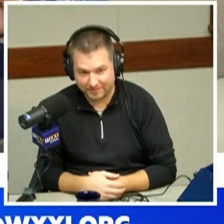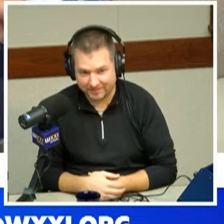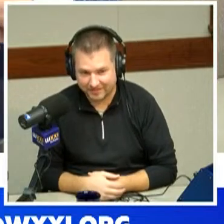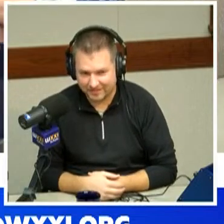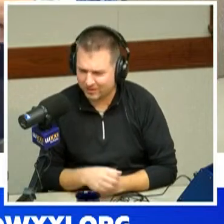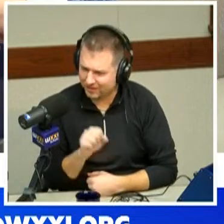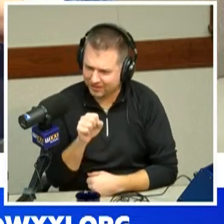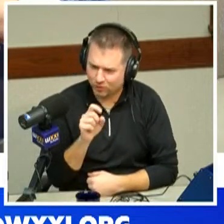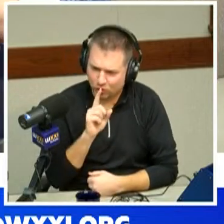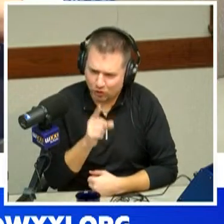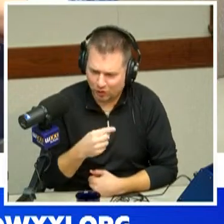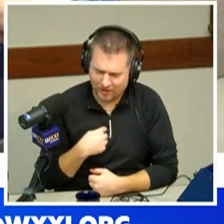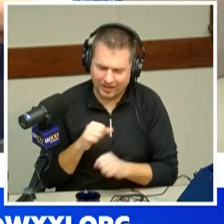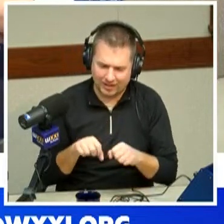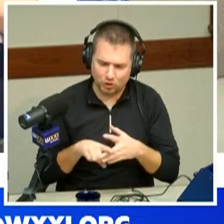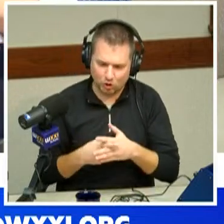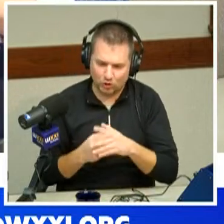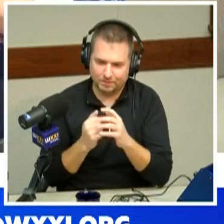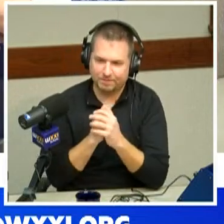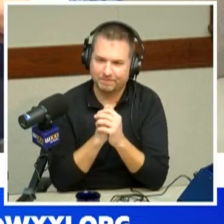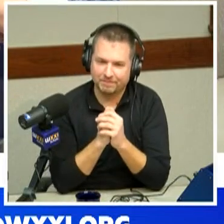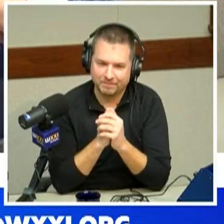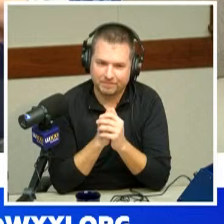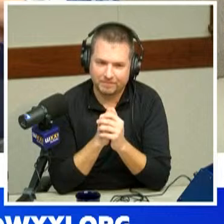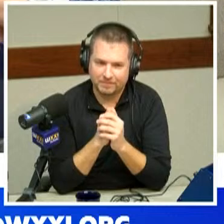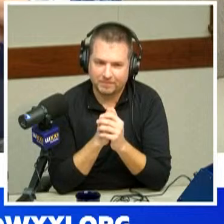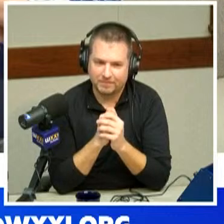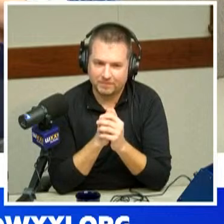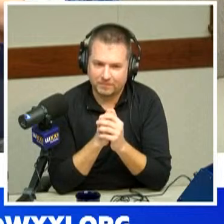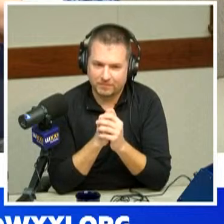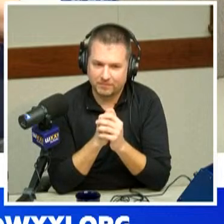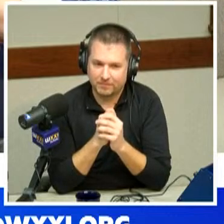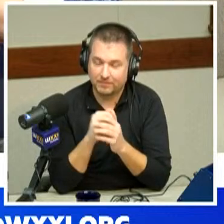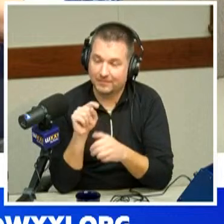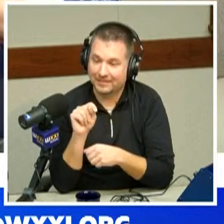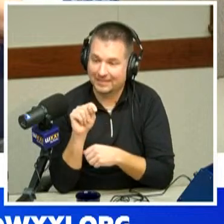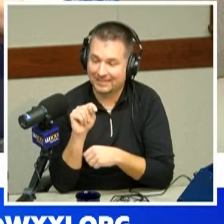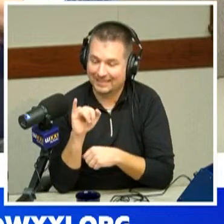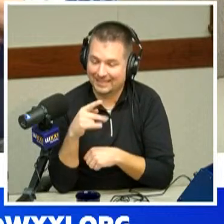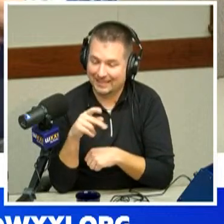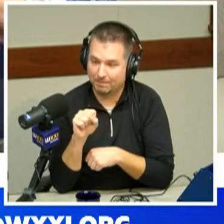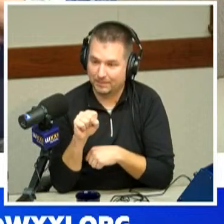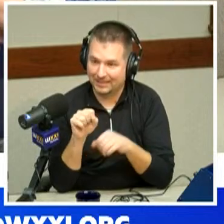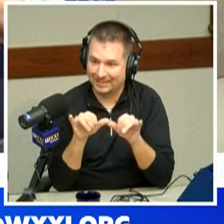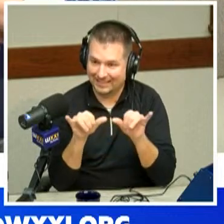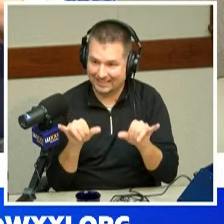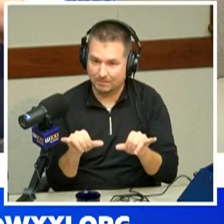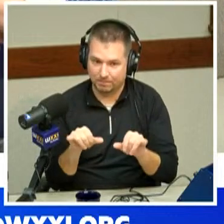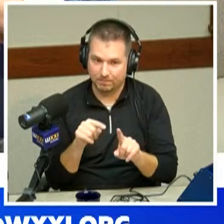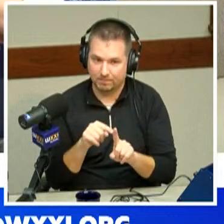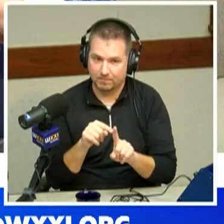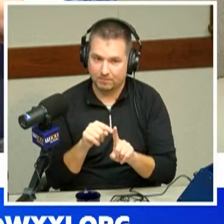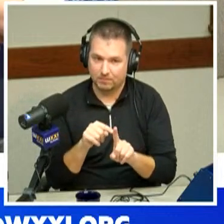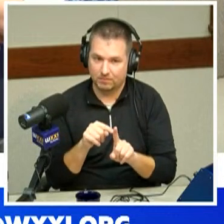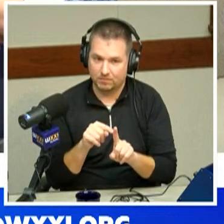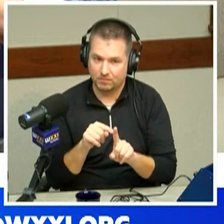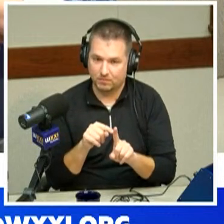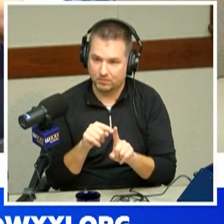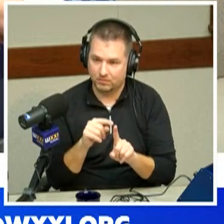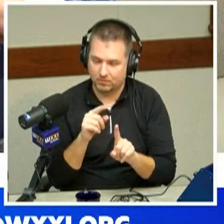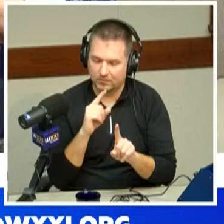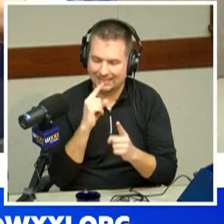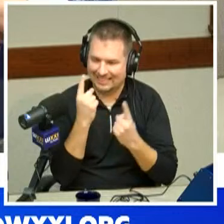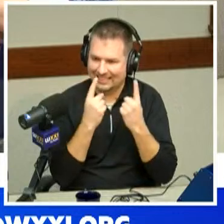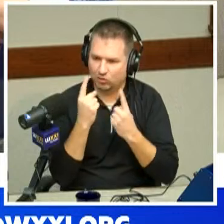yeah sure I guess I can start first uh so tape system um it it's a smart technology that help